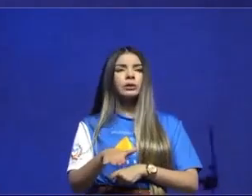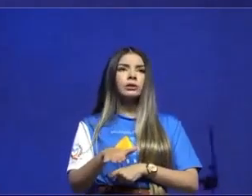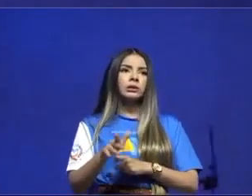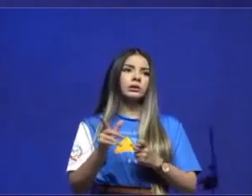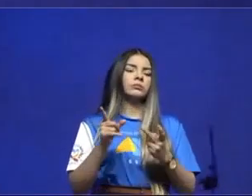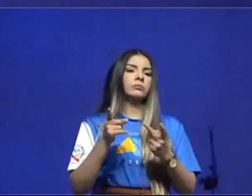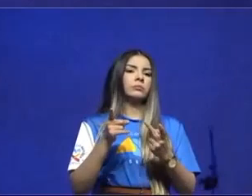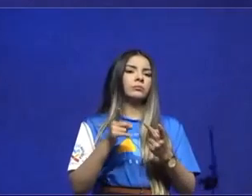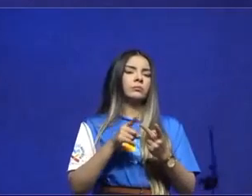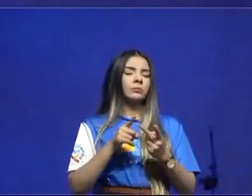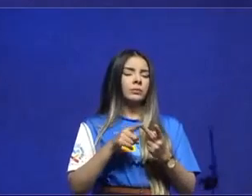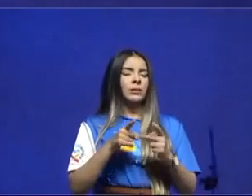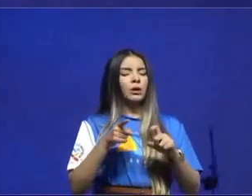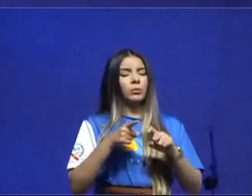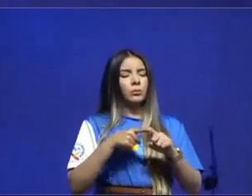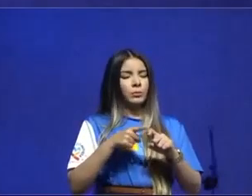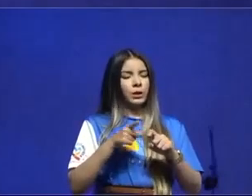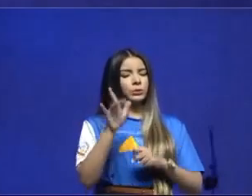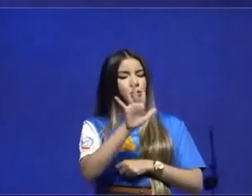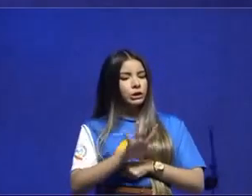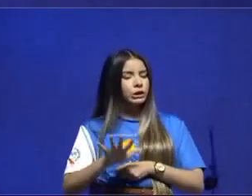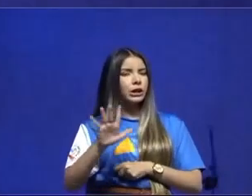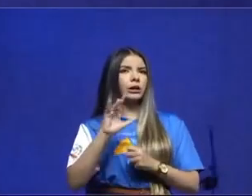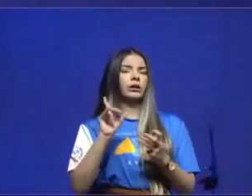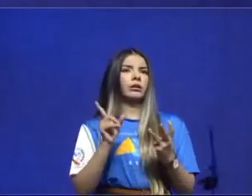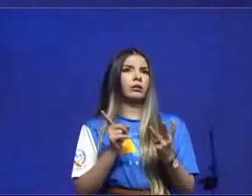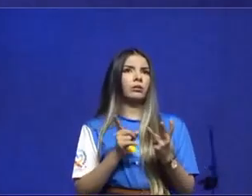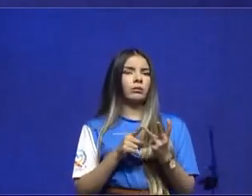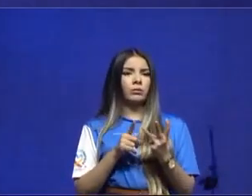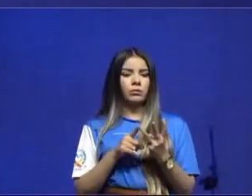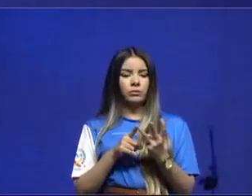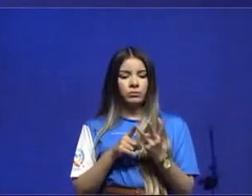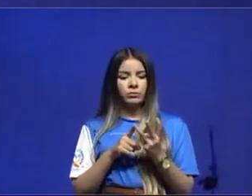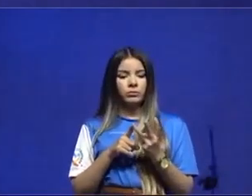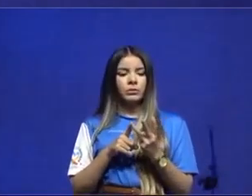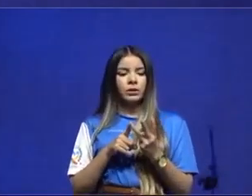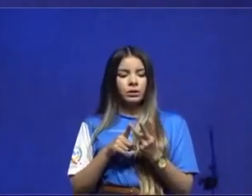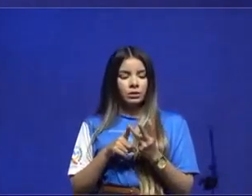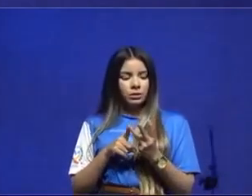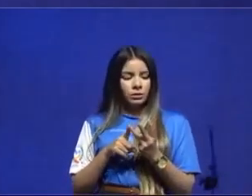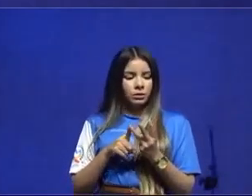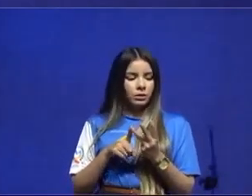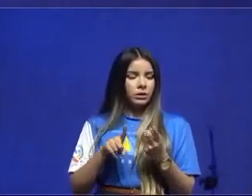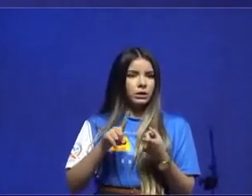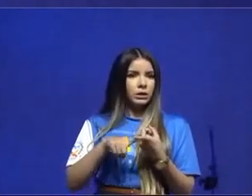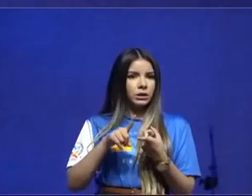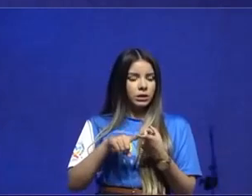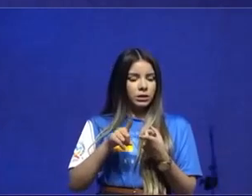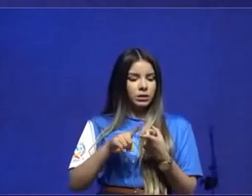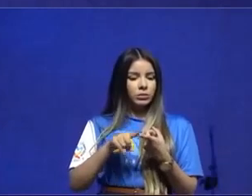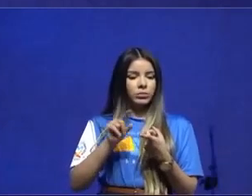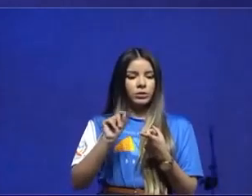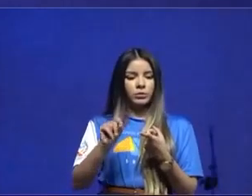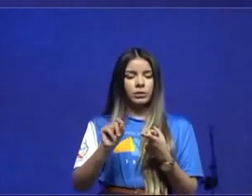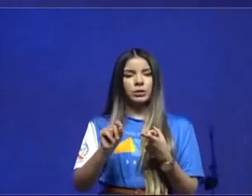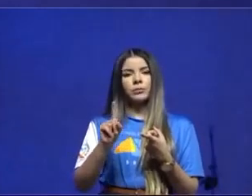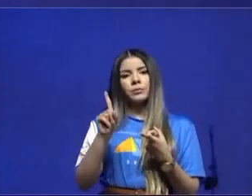who monitors the child and it is a very good instrument that is accessible to everyone. the vaccination booklet